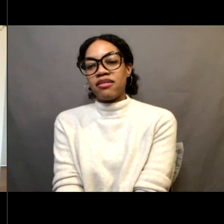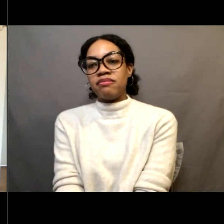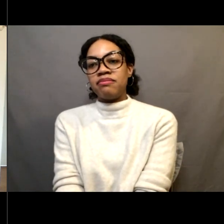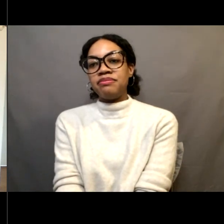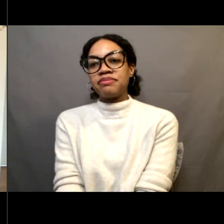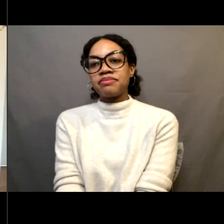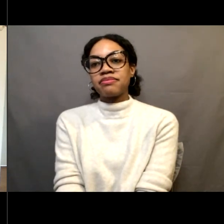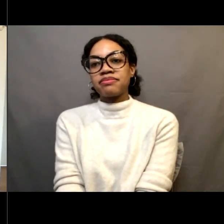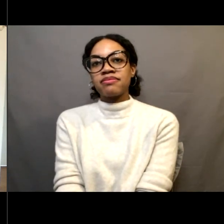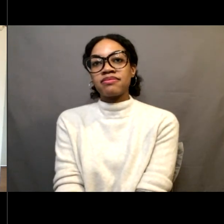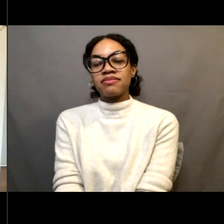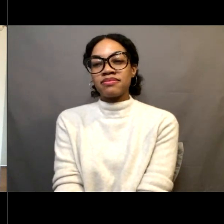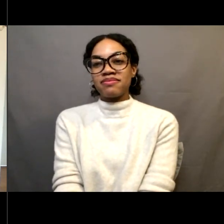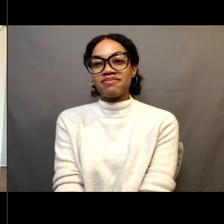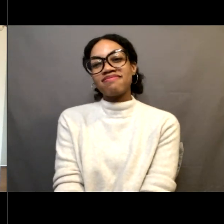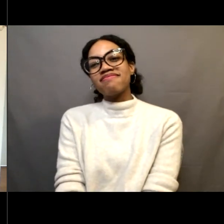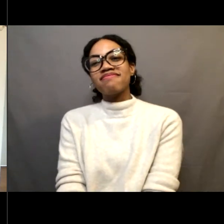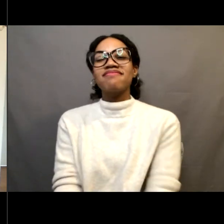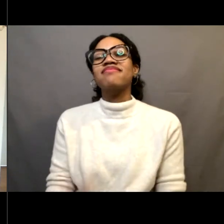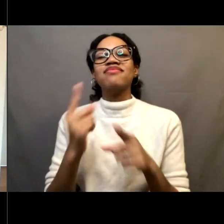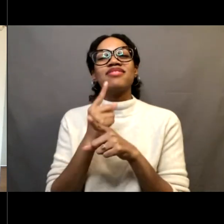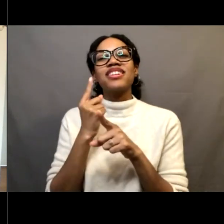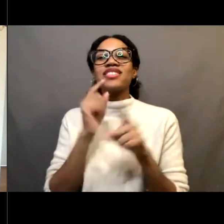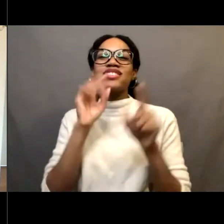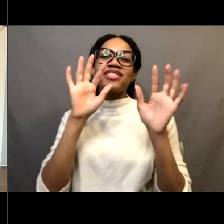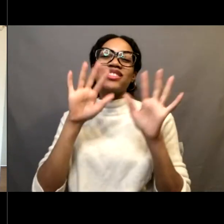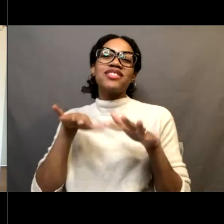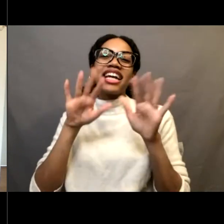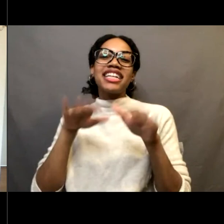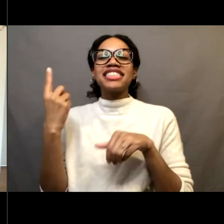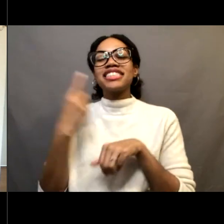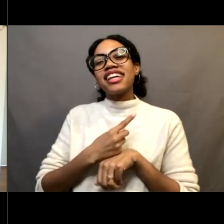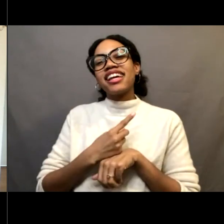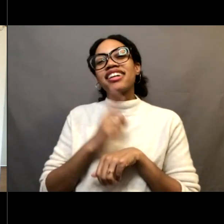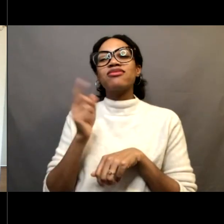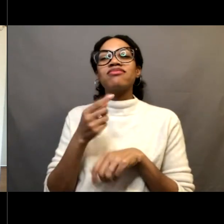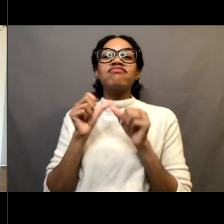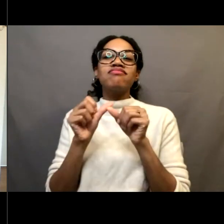It's just a rainy day, raining away.